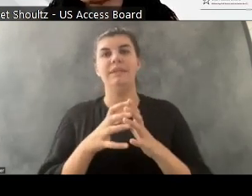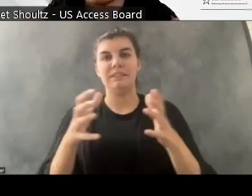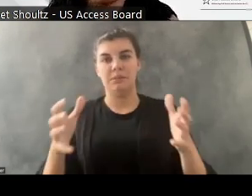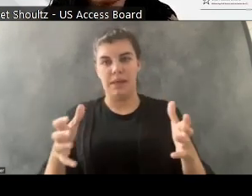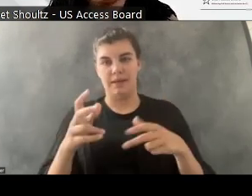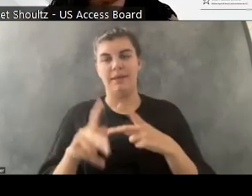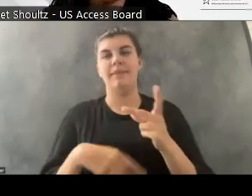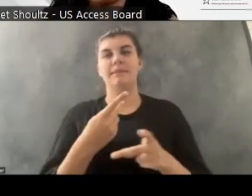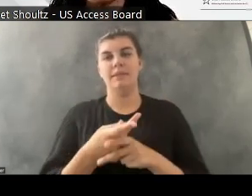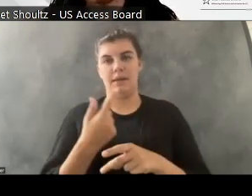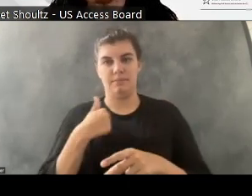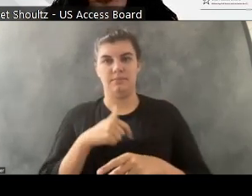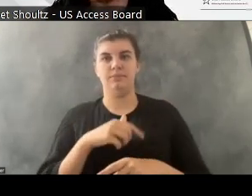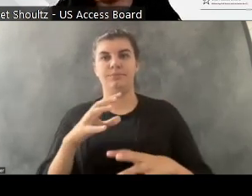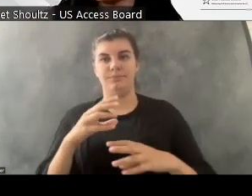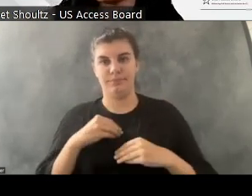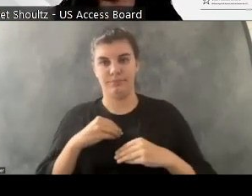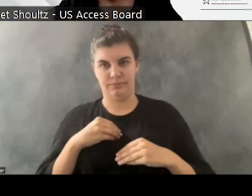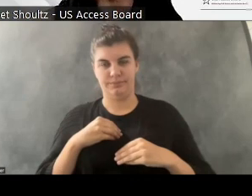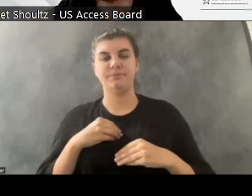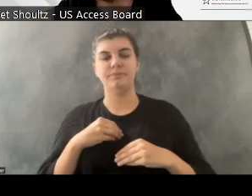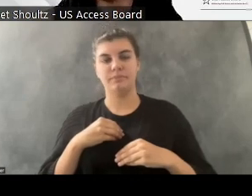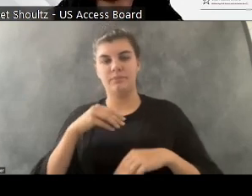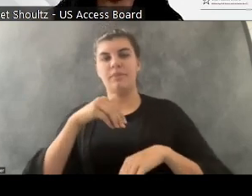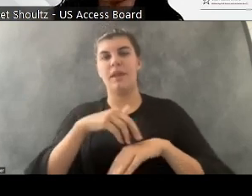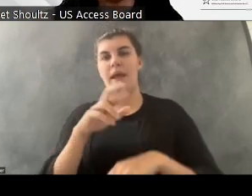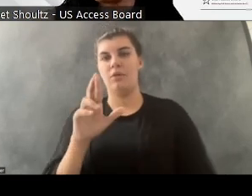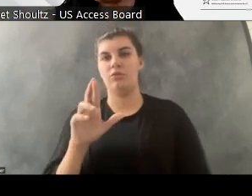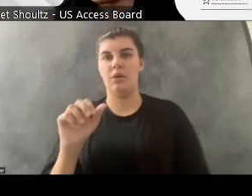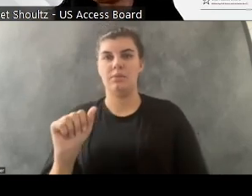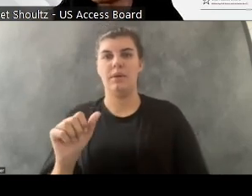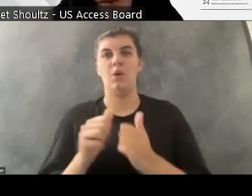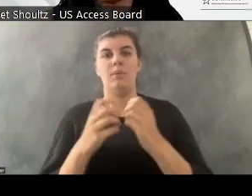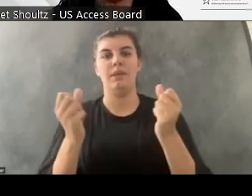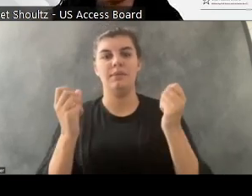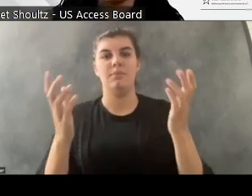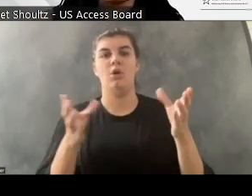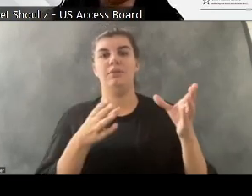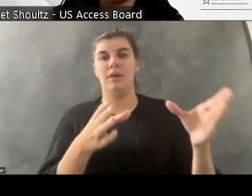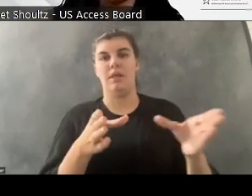treatment types that are acceptable at roundabouts with multi-lane segments.